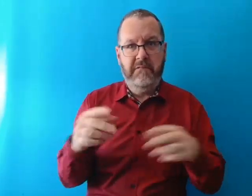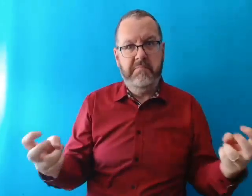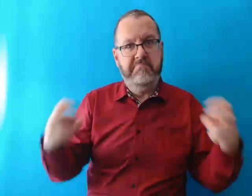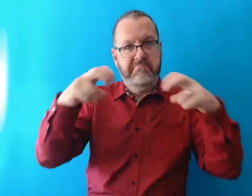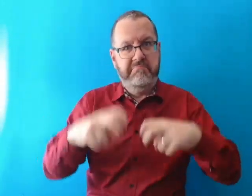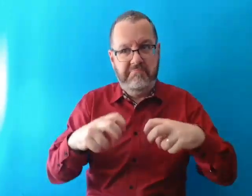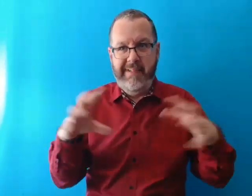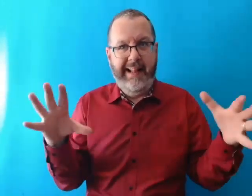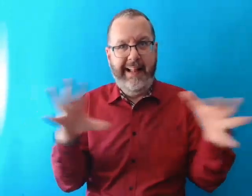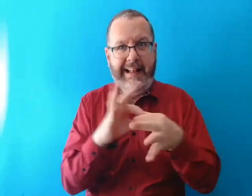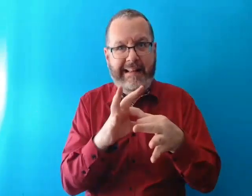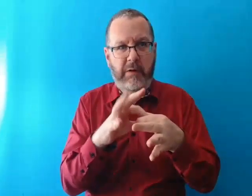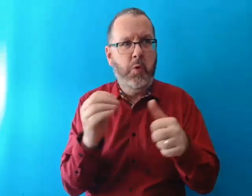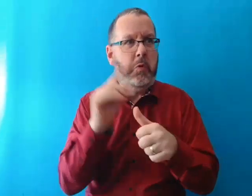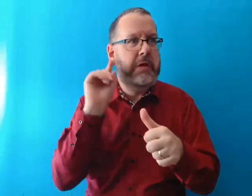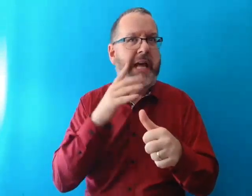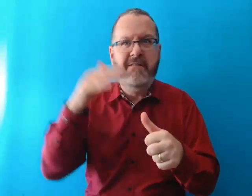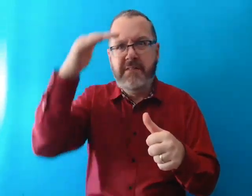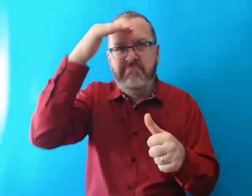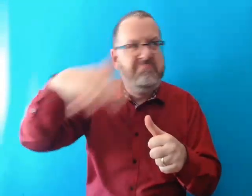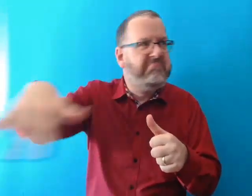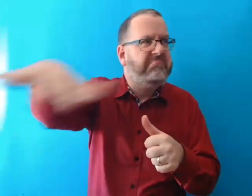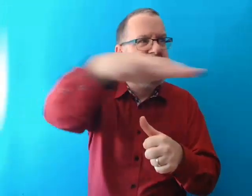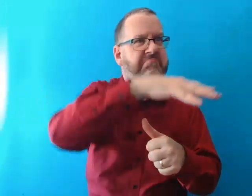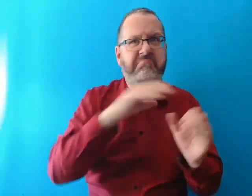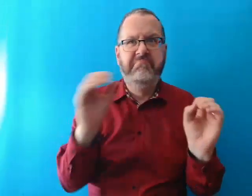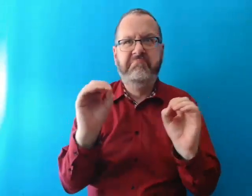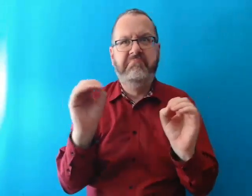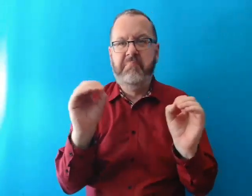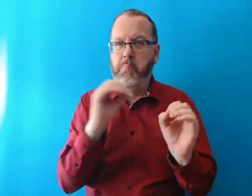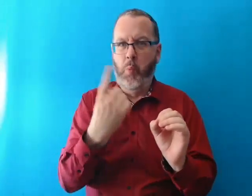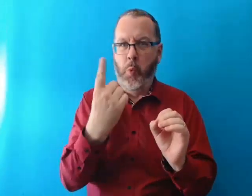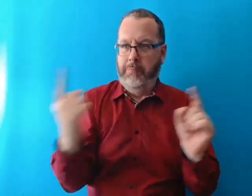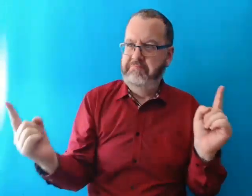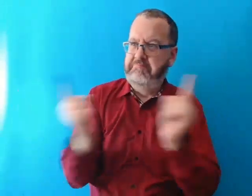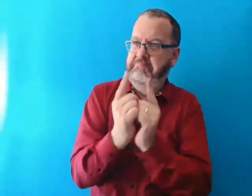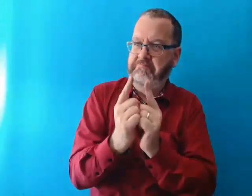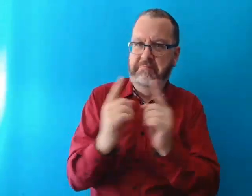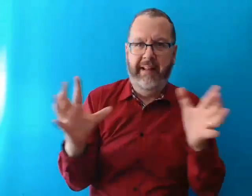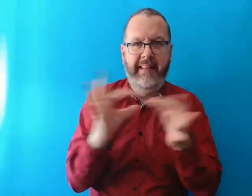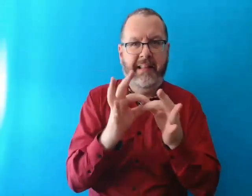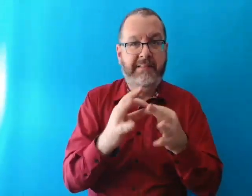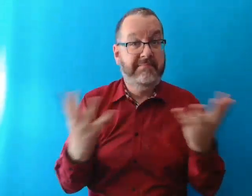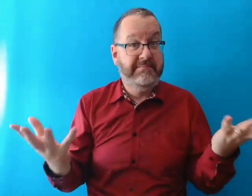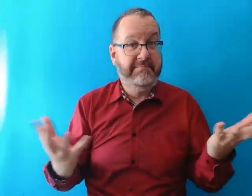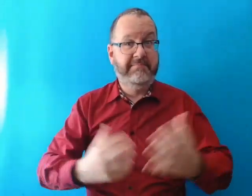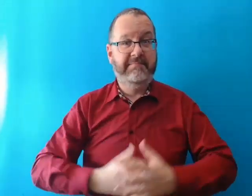where there were few if any other Deaf people.